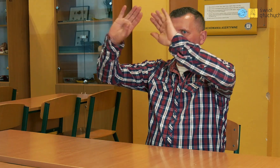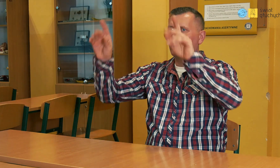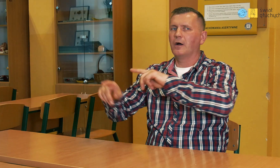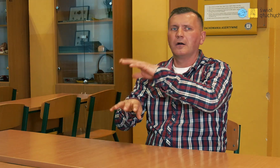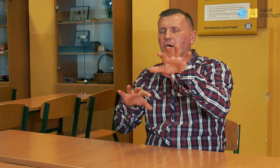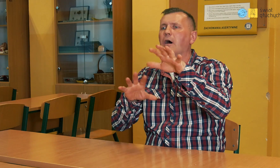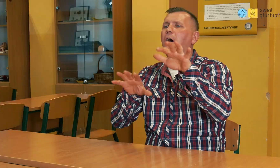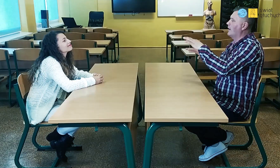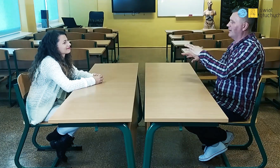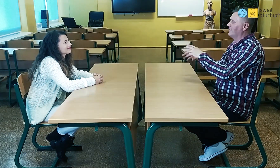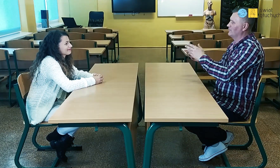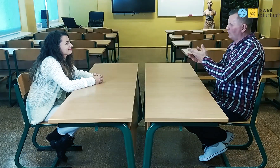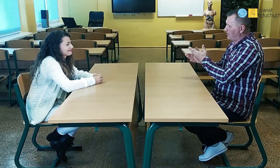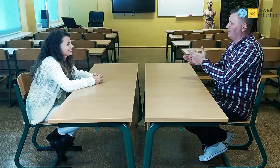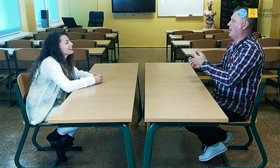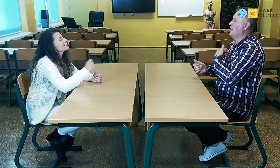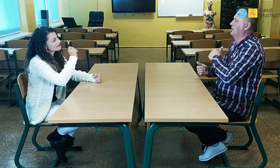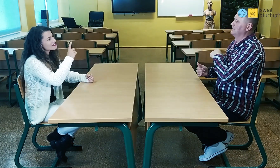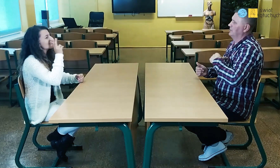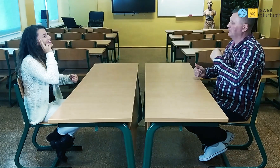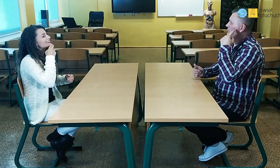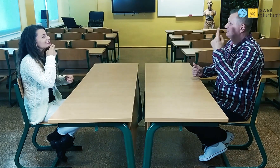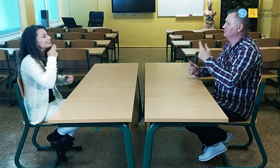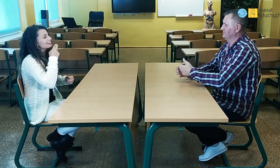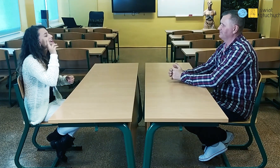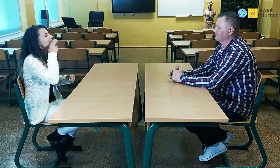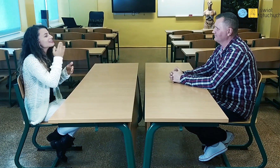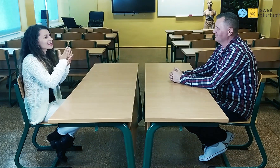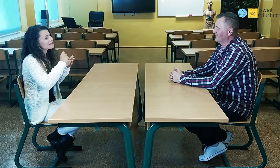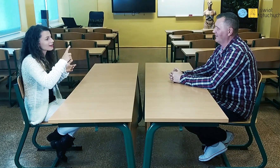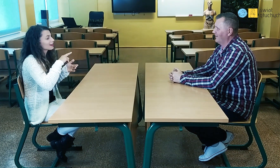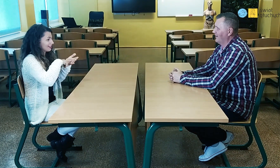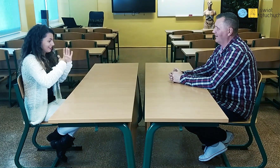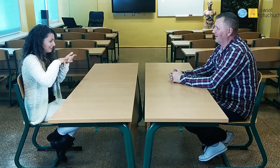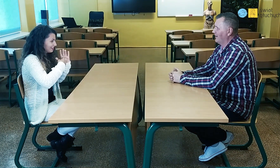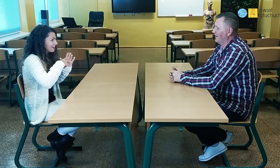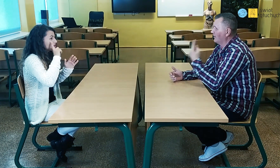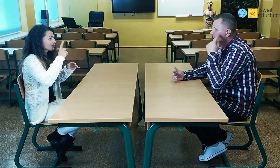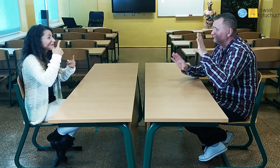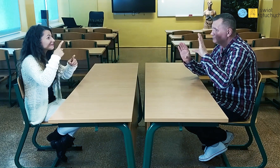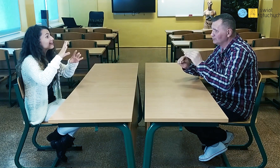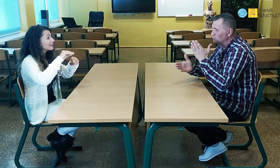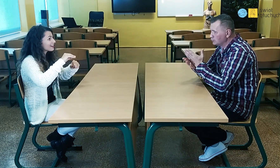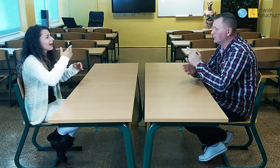that the music had stopped so that everyone would know. I see, so some deaf people would leave,